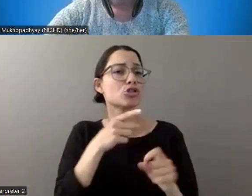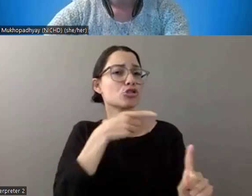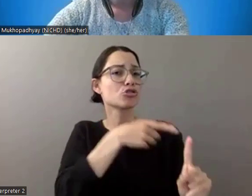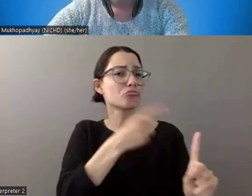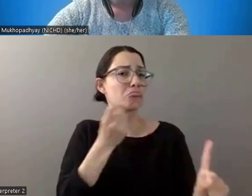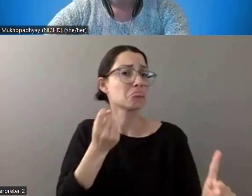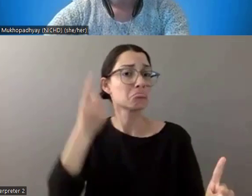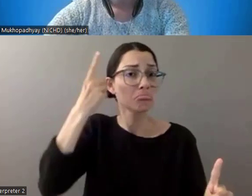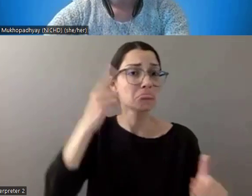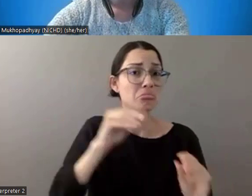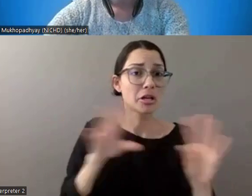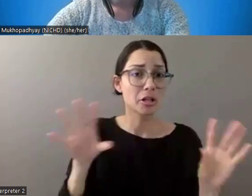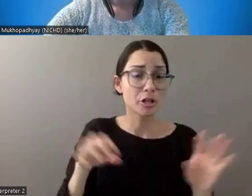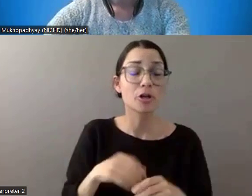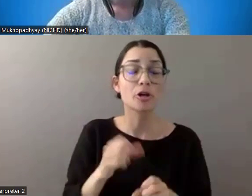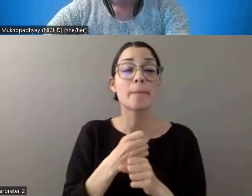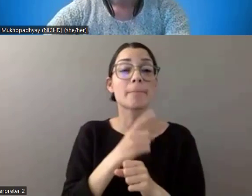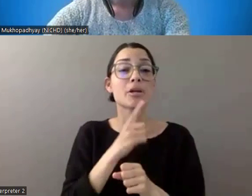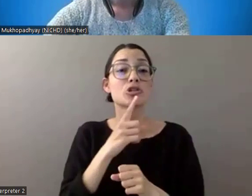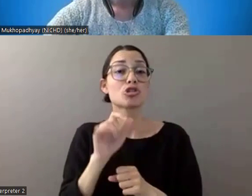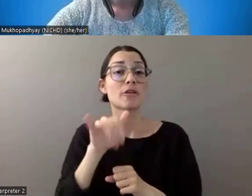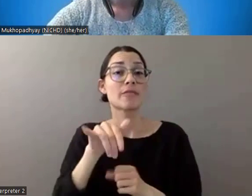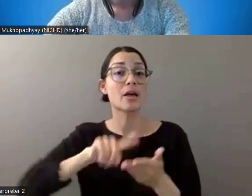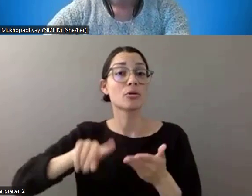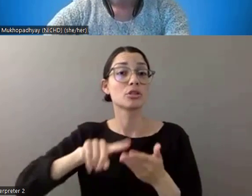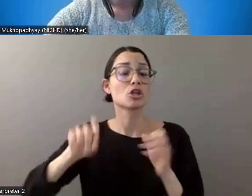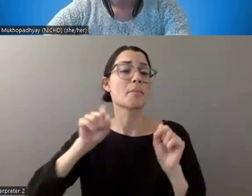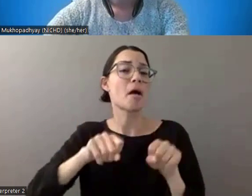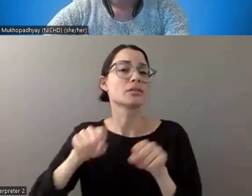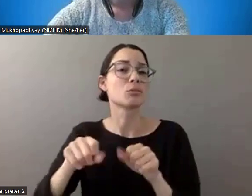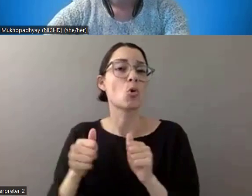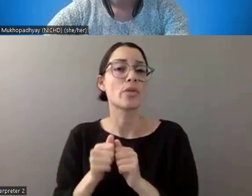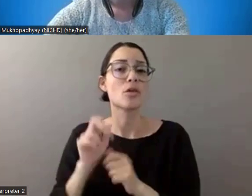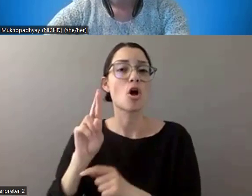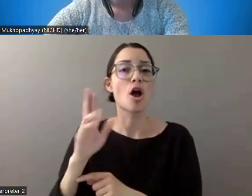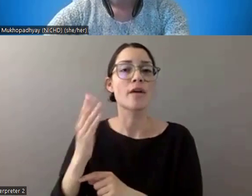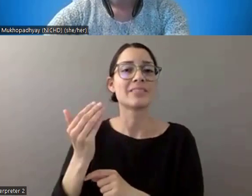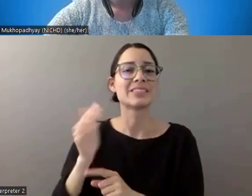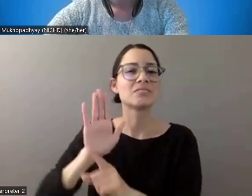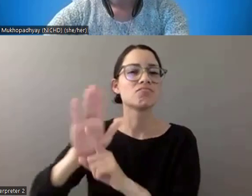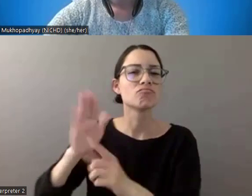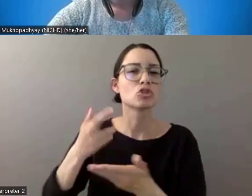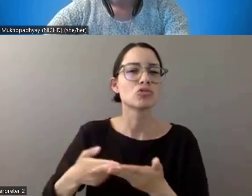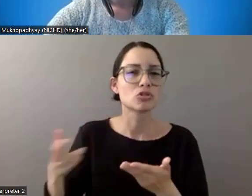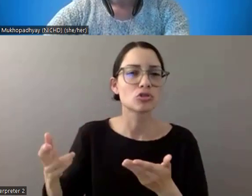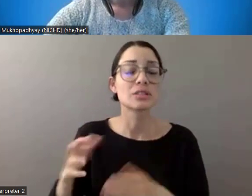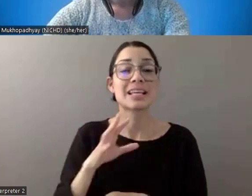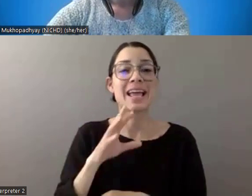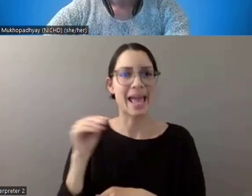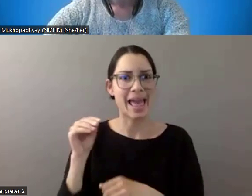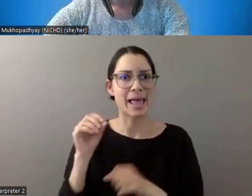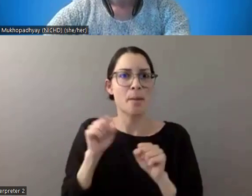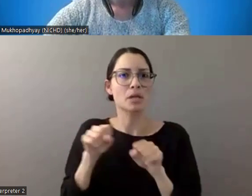is actually doable with the R15 resources, and within the 3-year funding timeline.